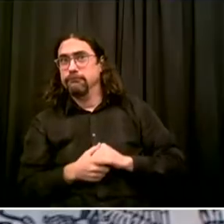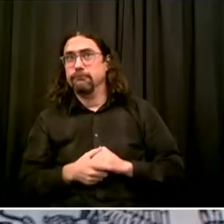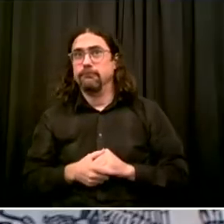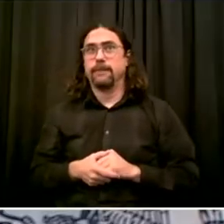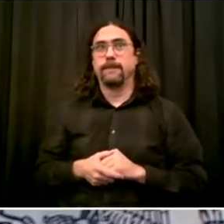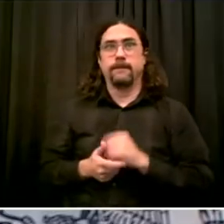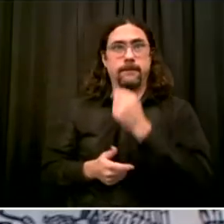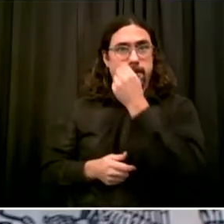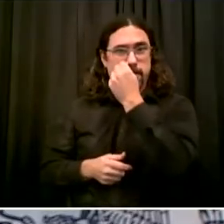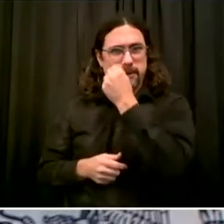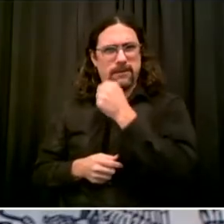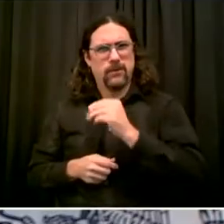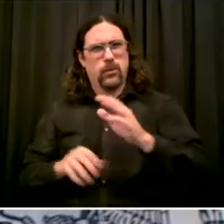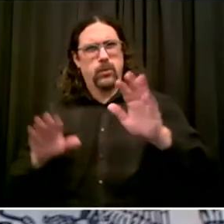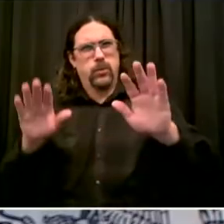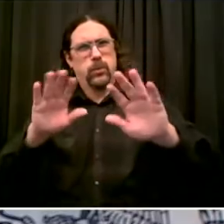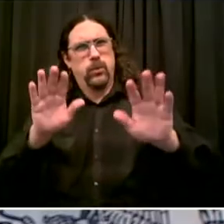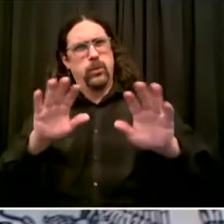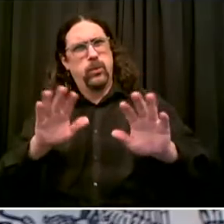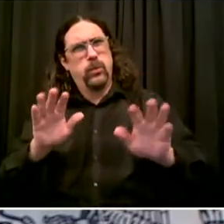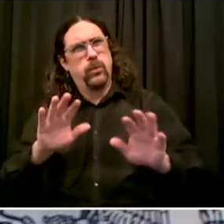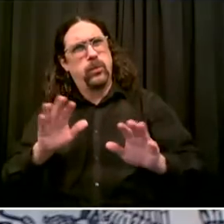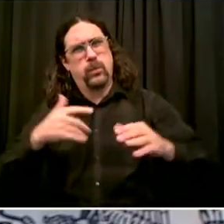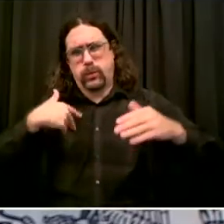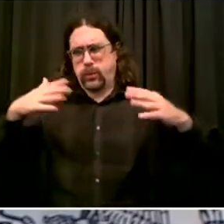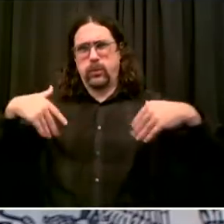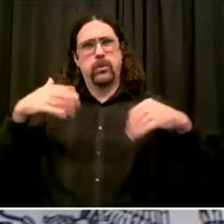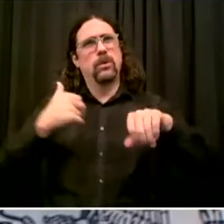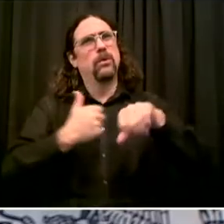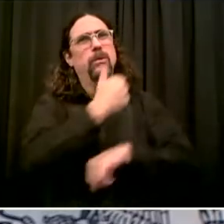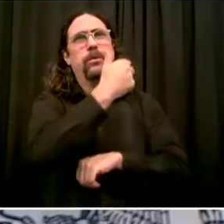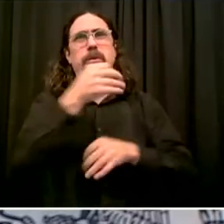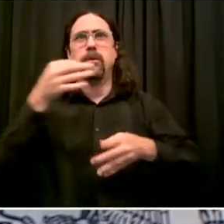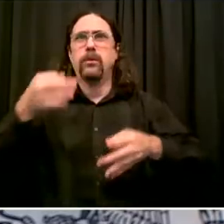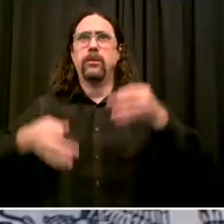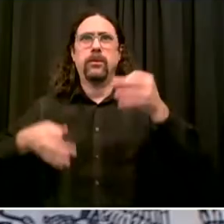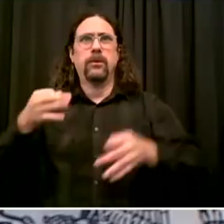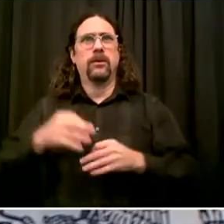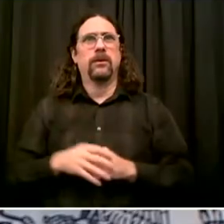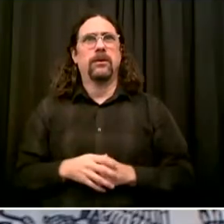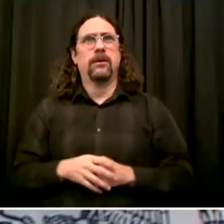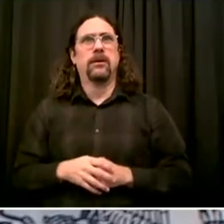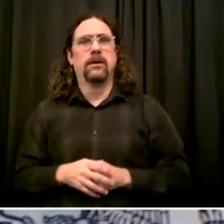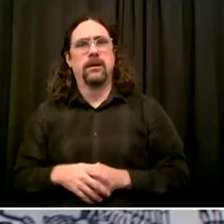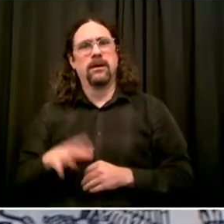WRONGLY? OGLRIA, I NEVER BLAMED THEM. I SAID PERFECT STORM MORE TIMES THAN I COULD